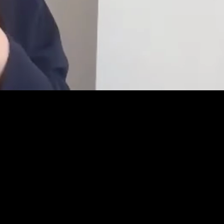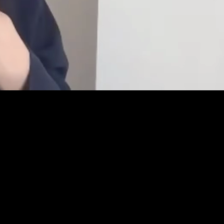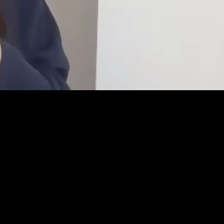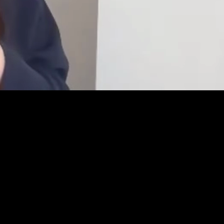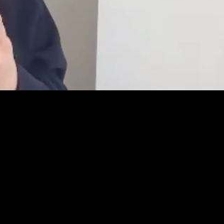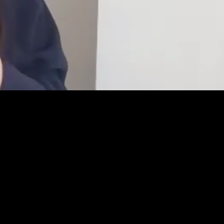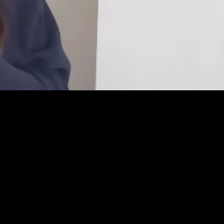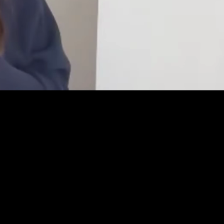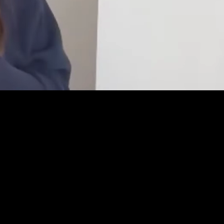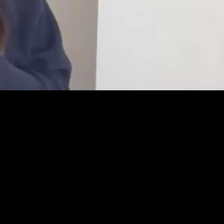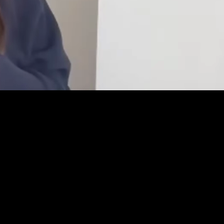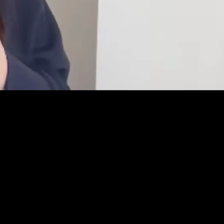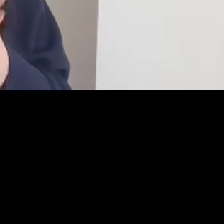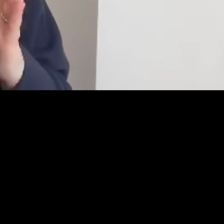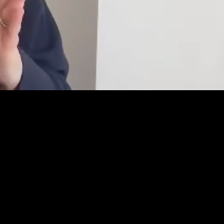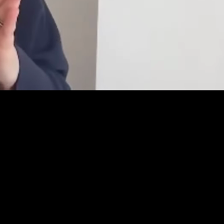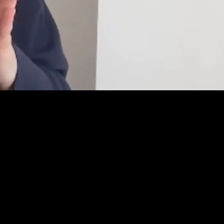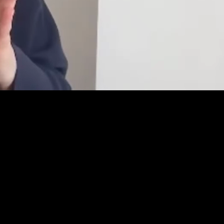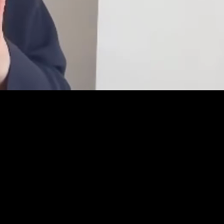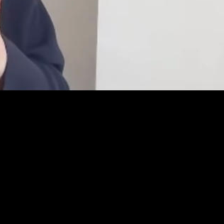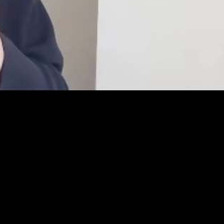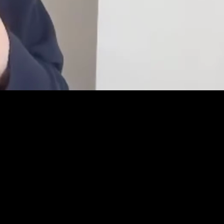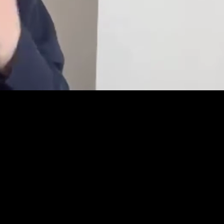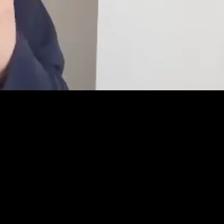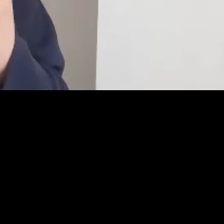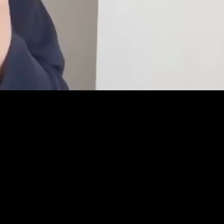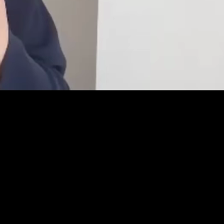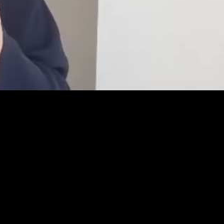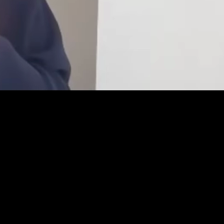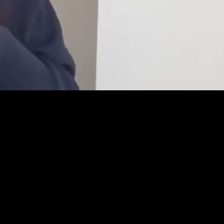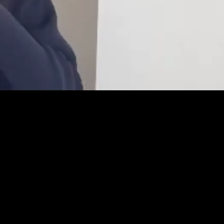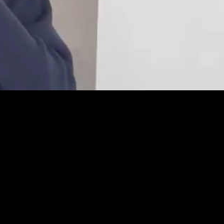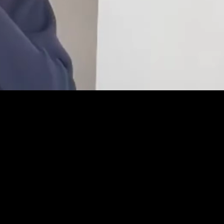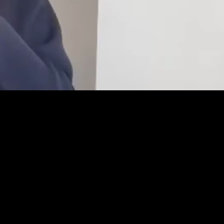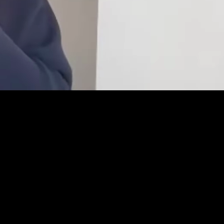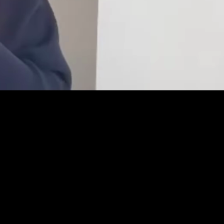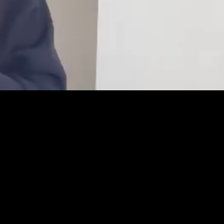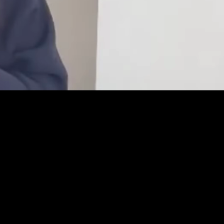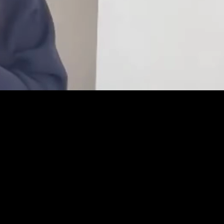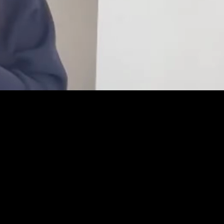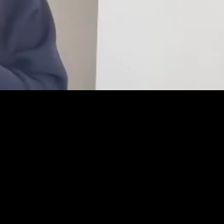and you just need to paste that into the code in Squarespace. That sounds complicated.